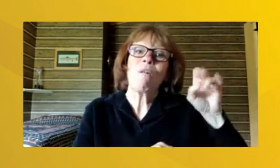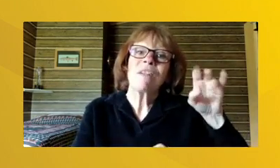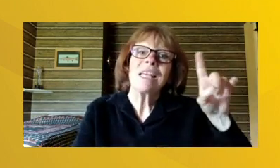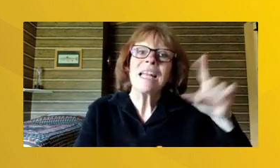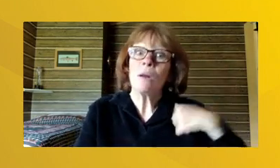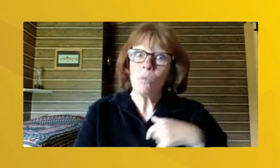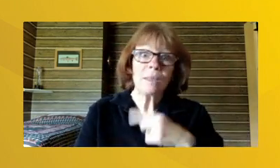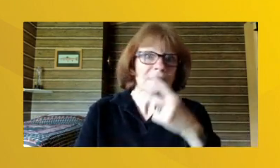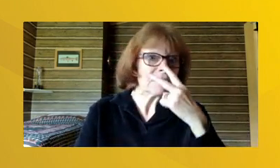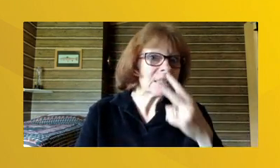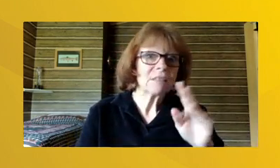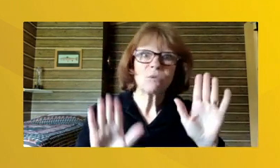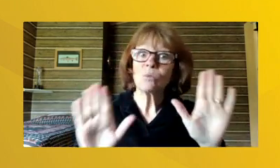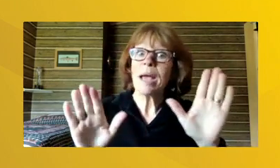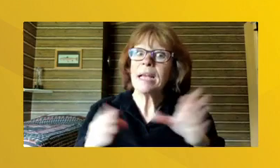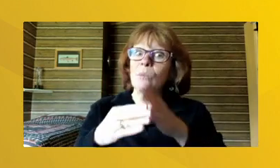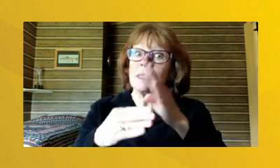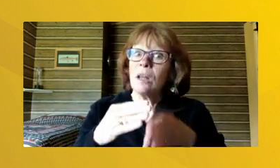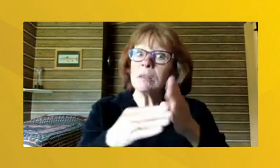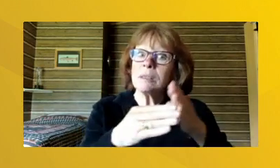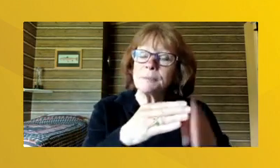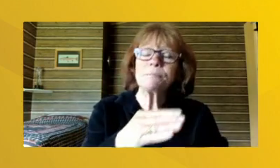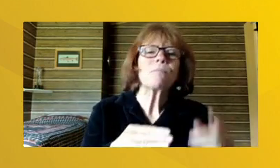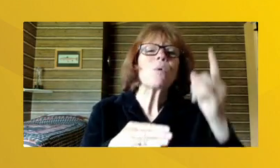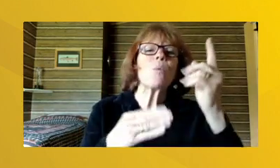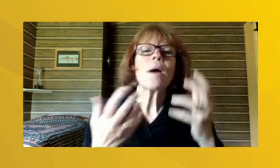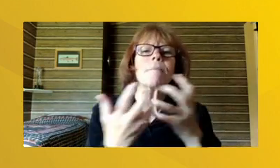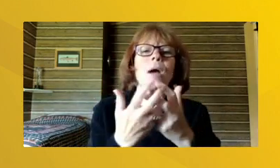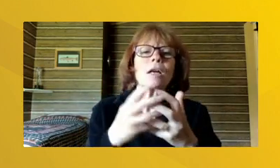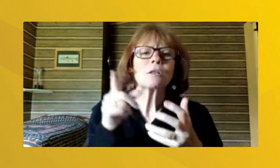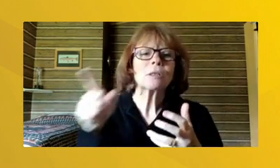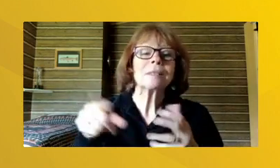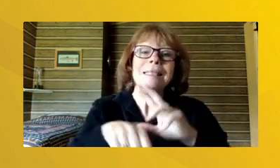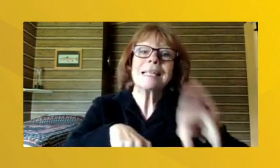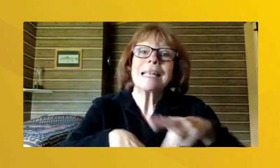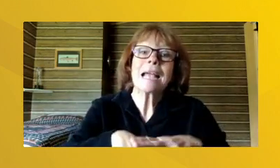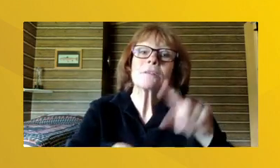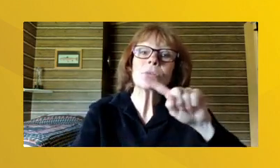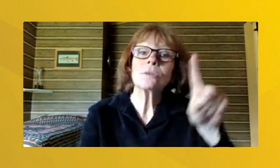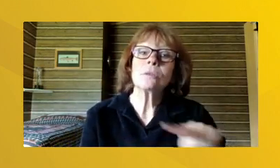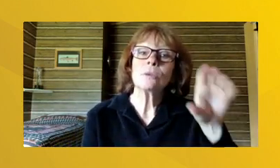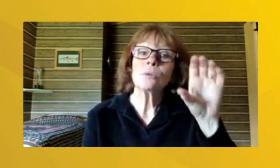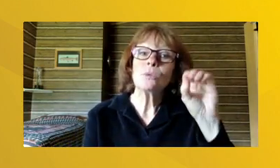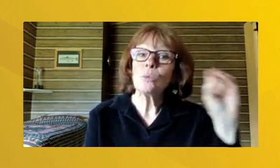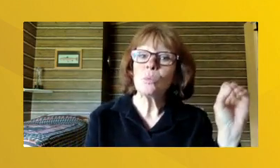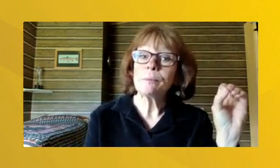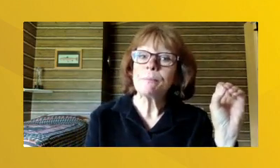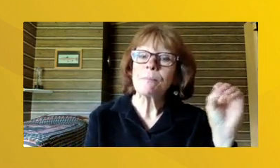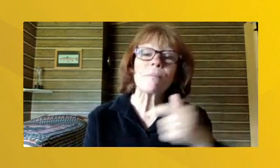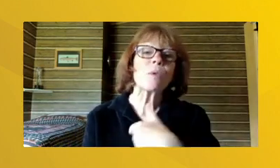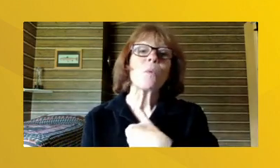So one of our partnerships was with the National Zoo, and we were able to bring the zoo to